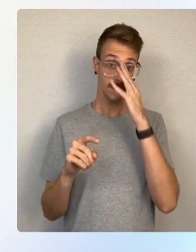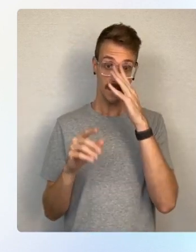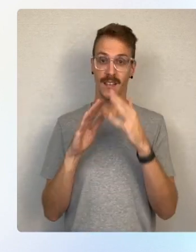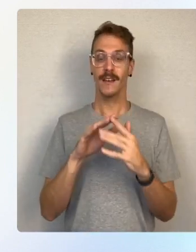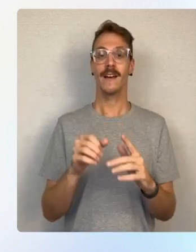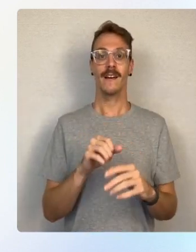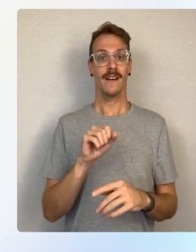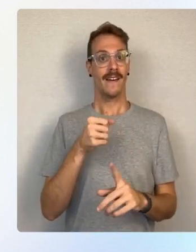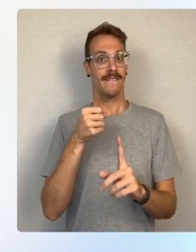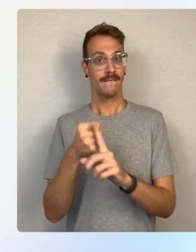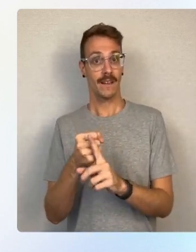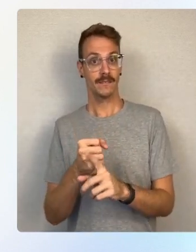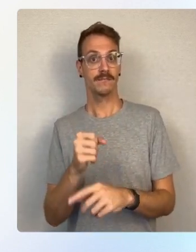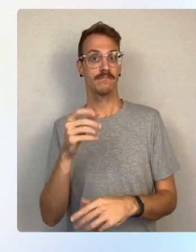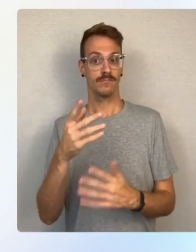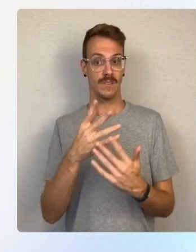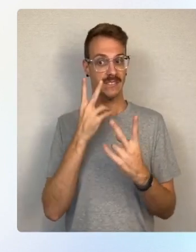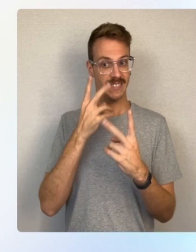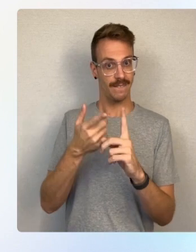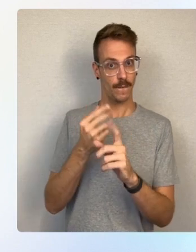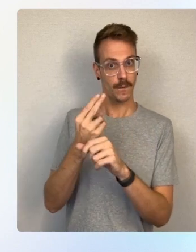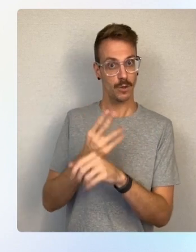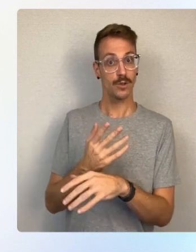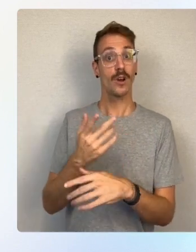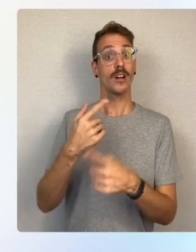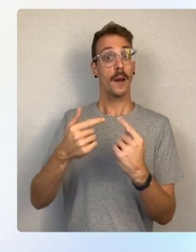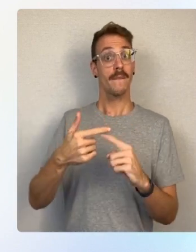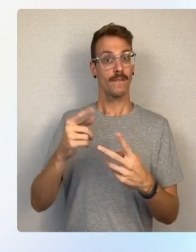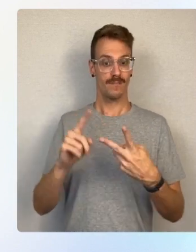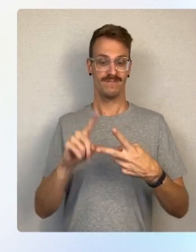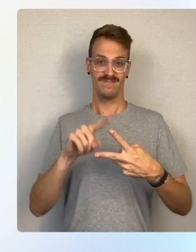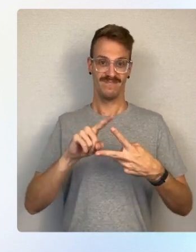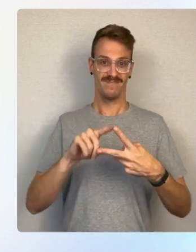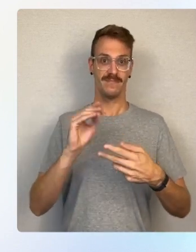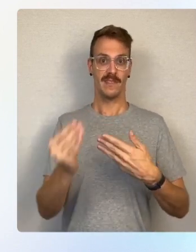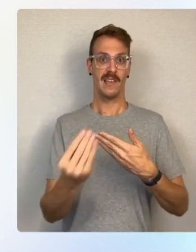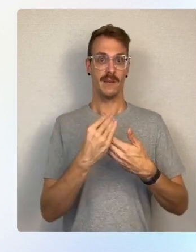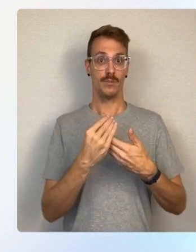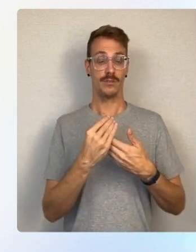Responses are effects perceived by the user that result from the inputs,